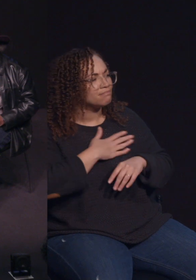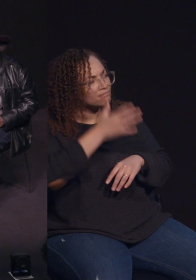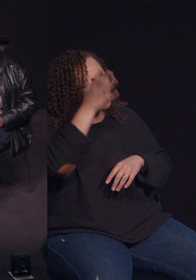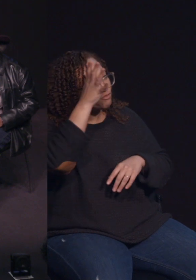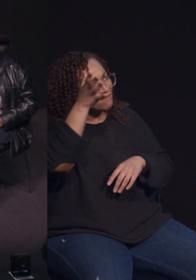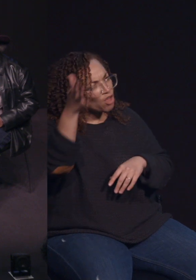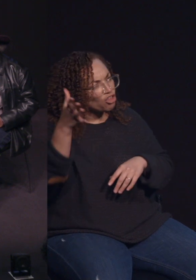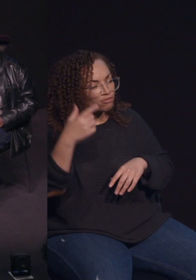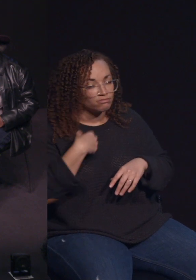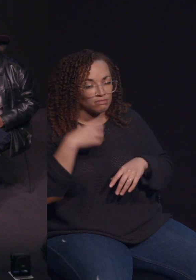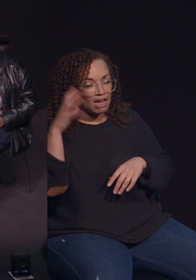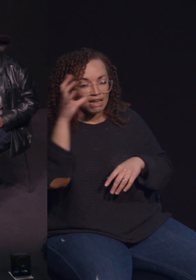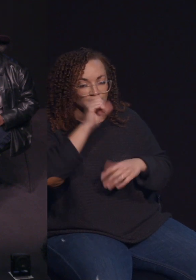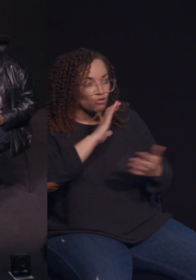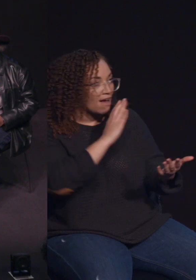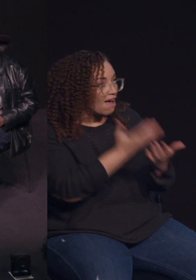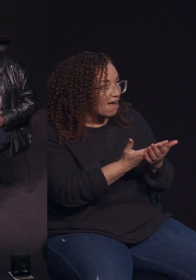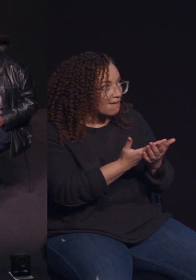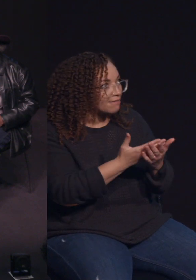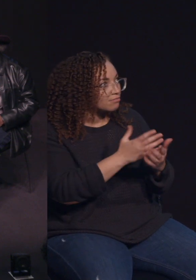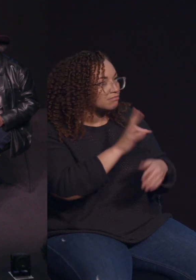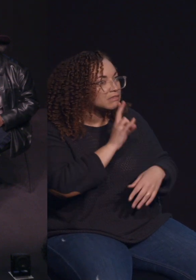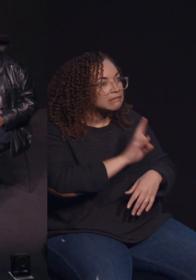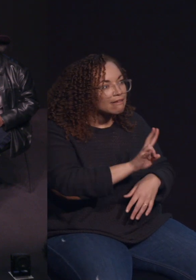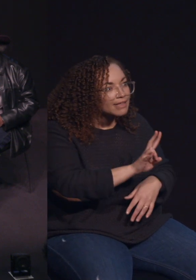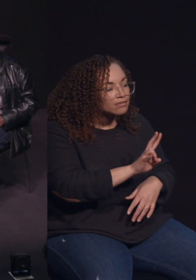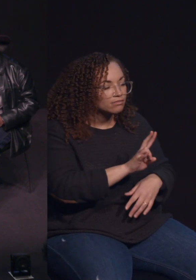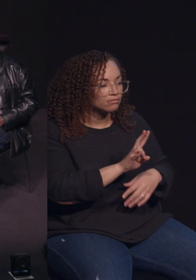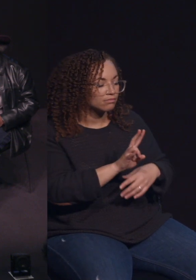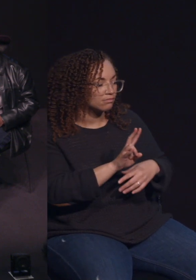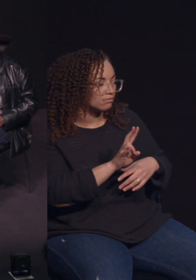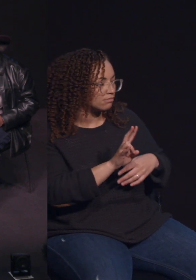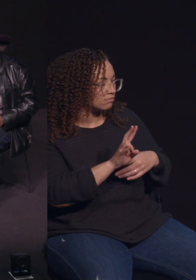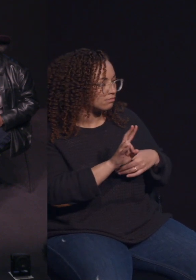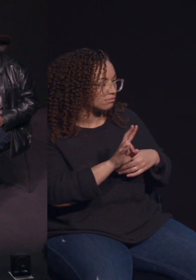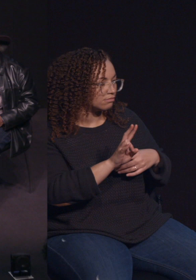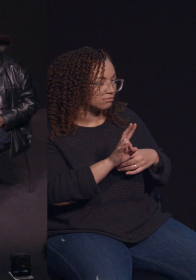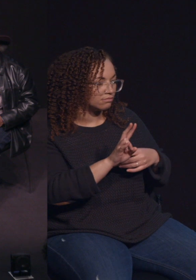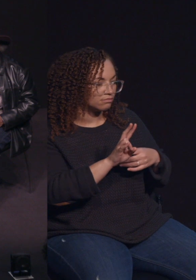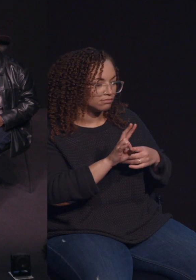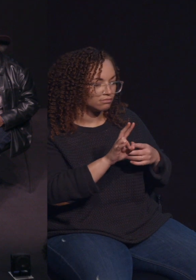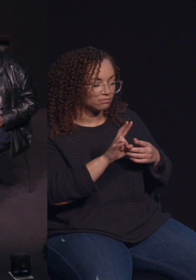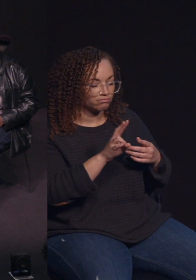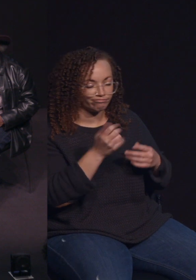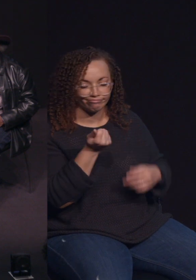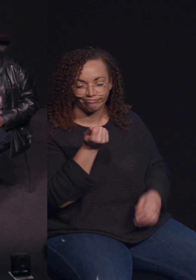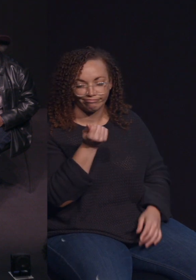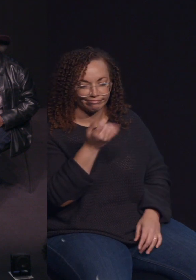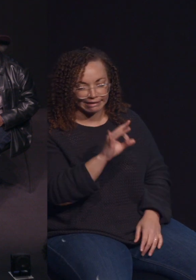he must have been 7 years old. This is back I think in 1875, I believe it was.